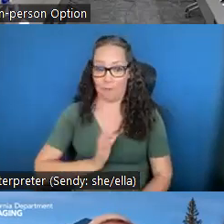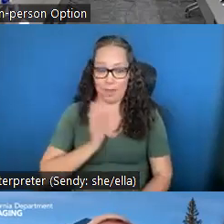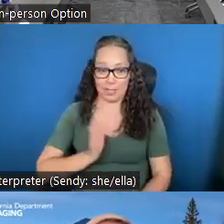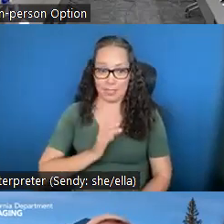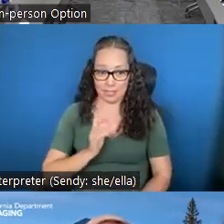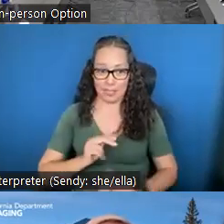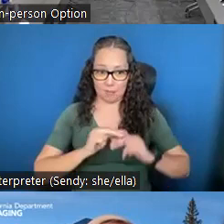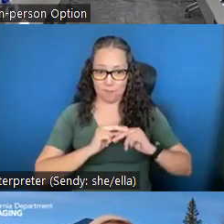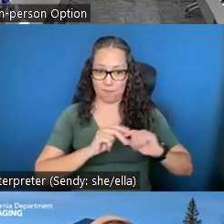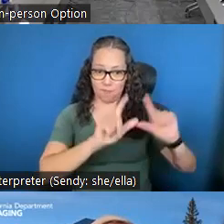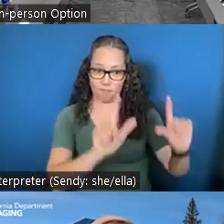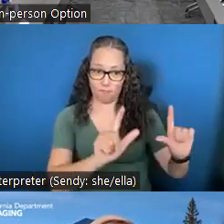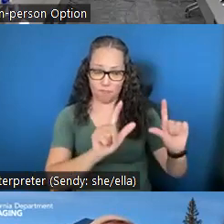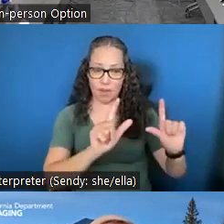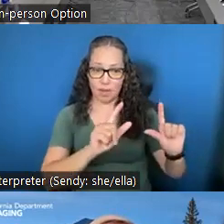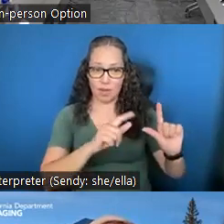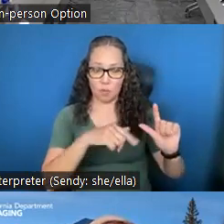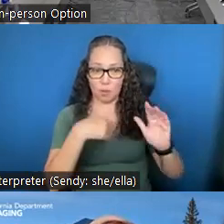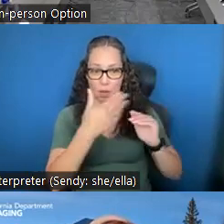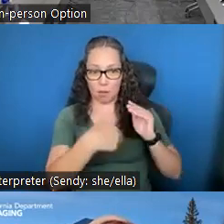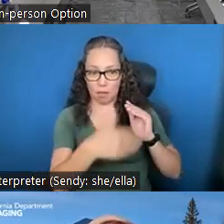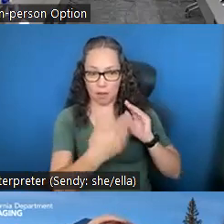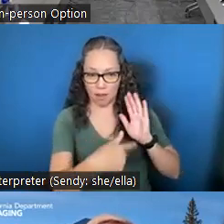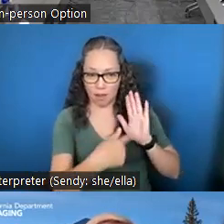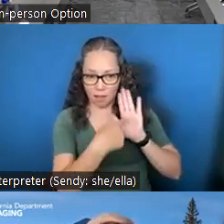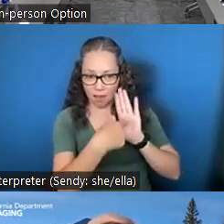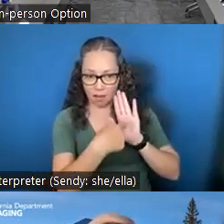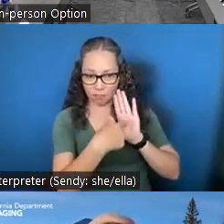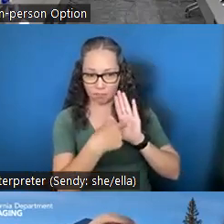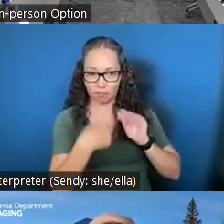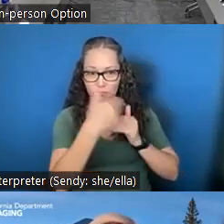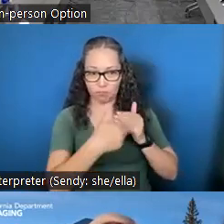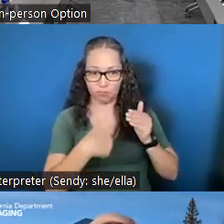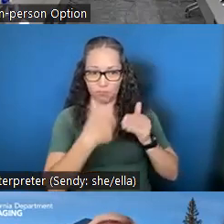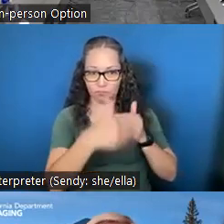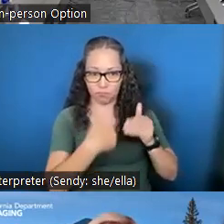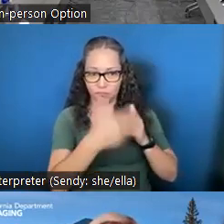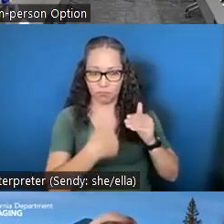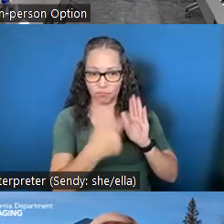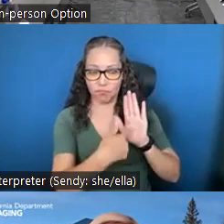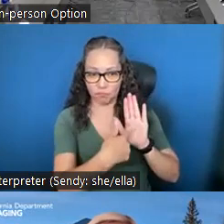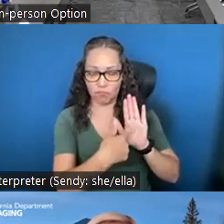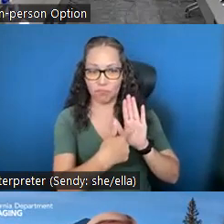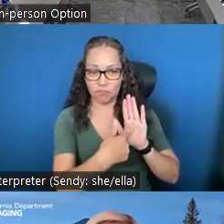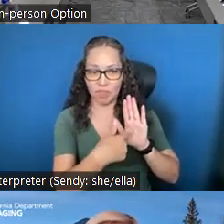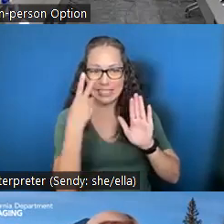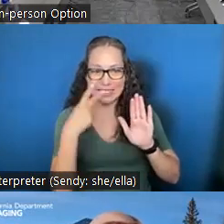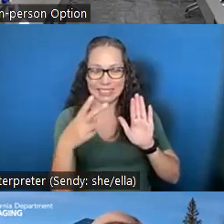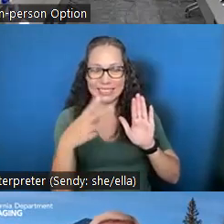the purpose of uh the California 2030 project which is uh the name is just CA 2030 which is